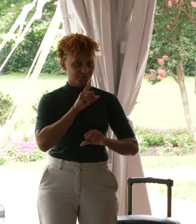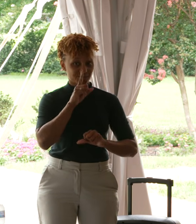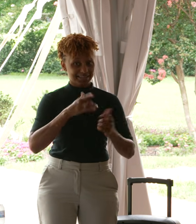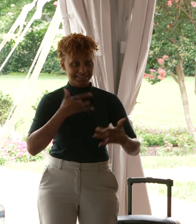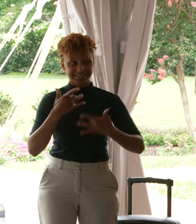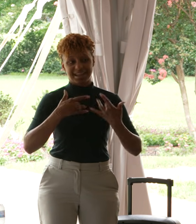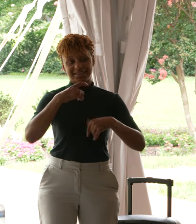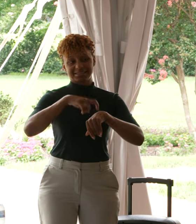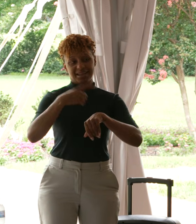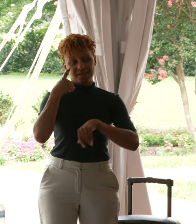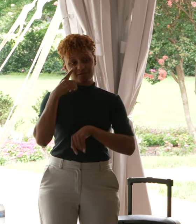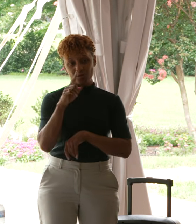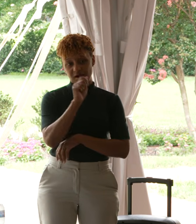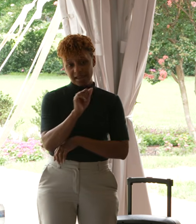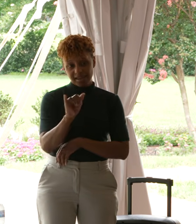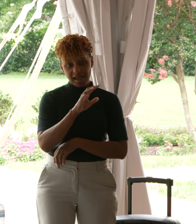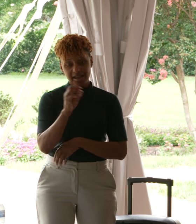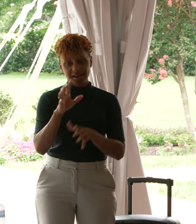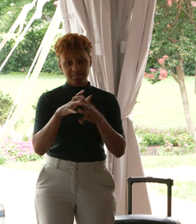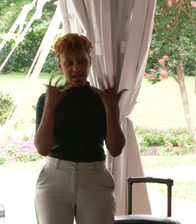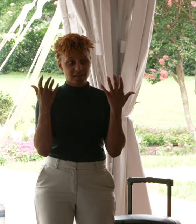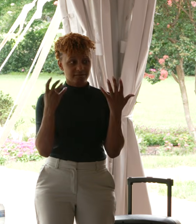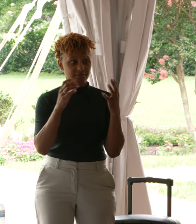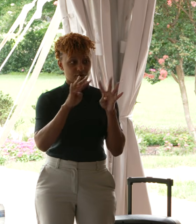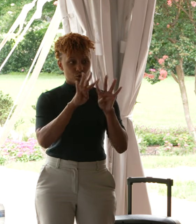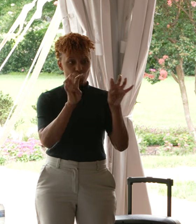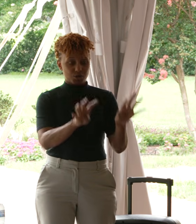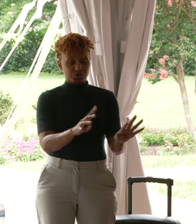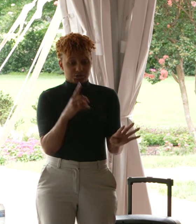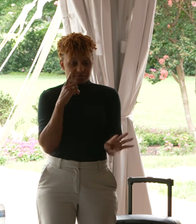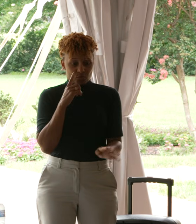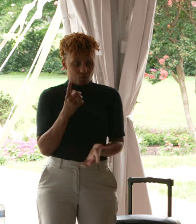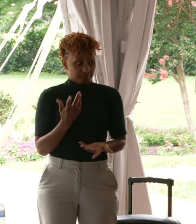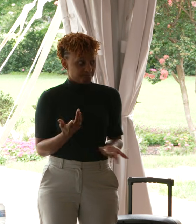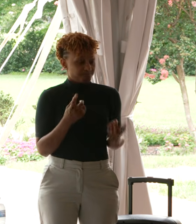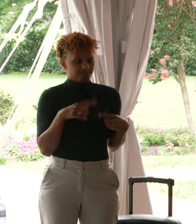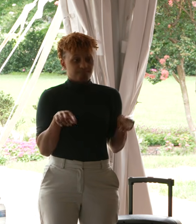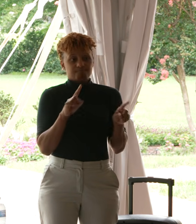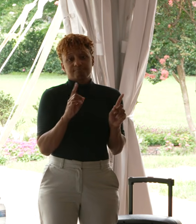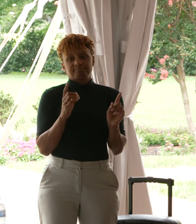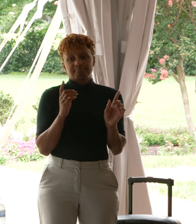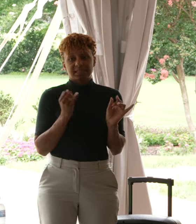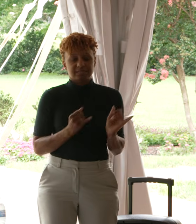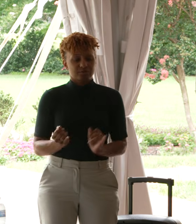but it's a time that raises a lot of questions as well for individuals. How do you see the Belmont